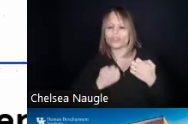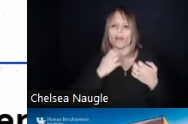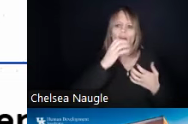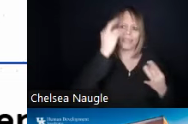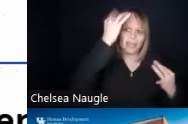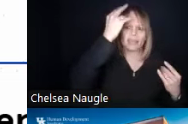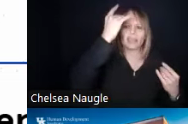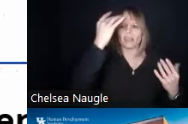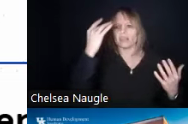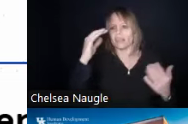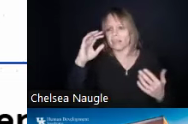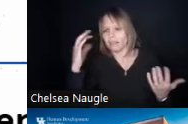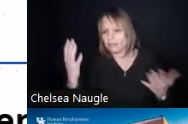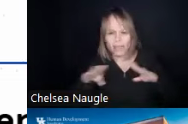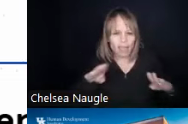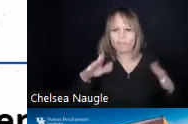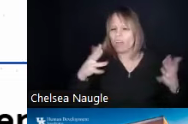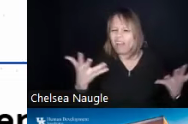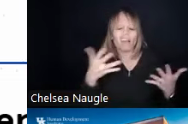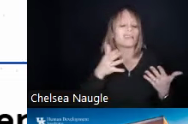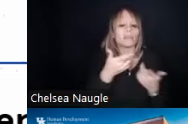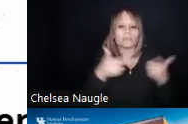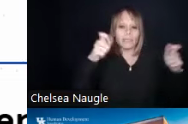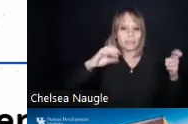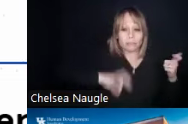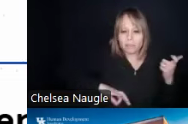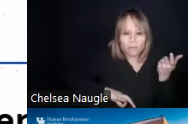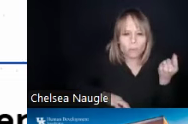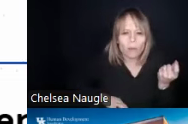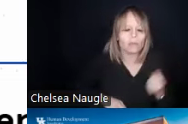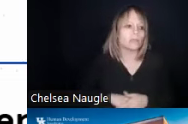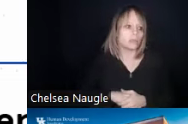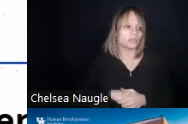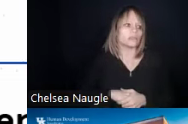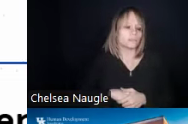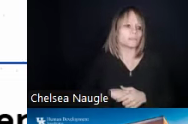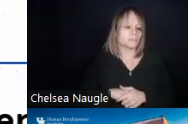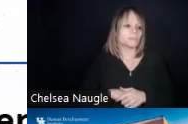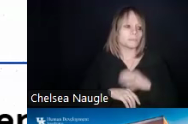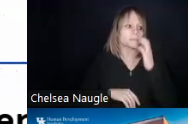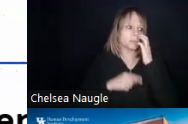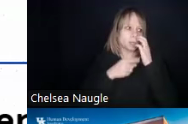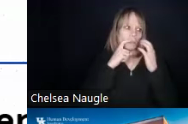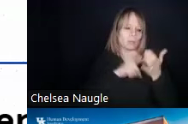you know, for your children? And so you can see here the kinds of things that emerged um uh and so I'll just pause for